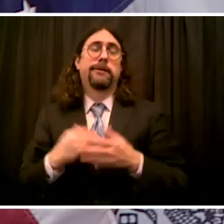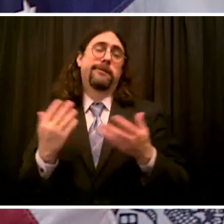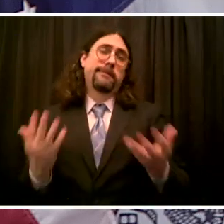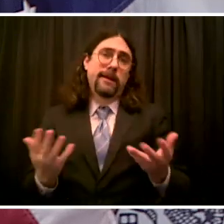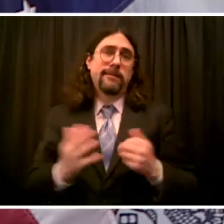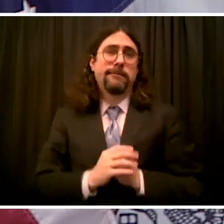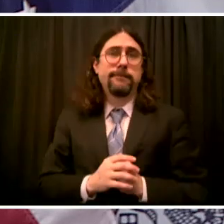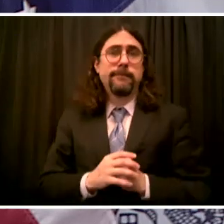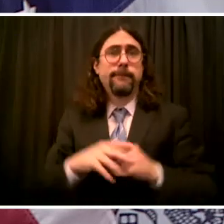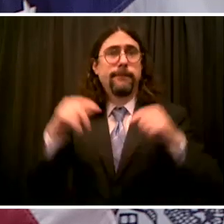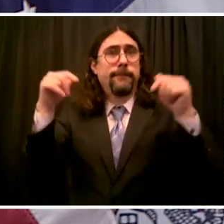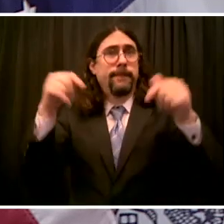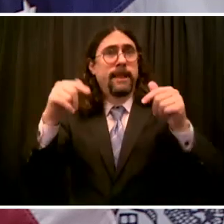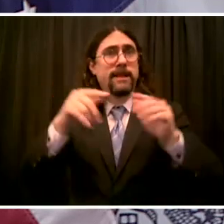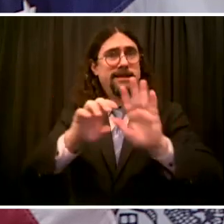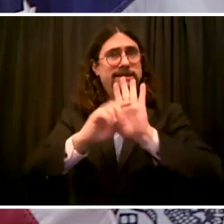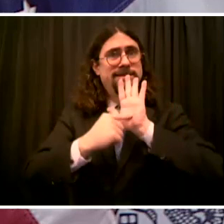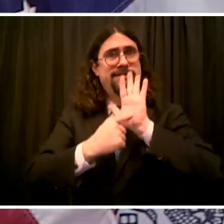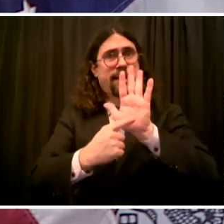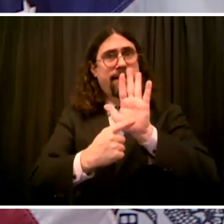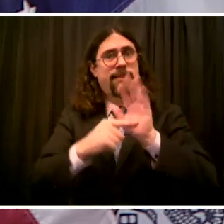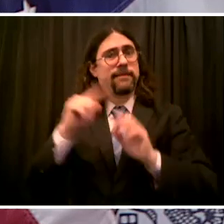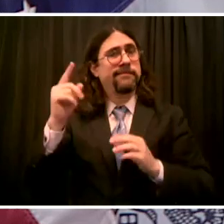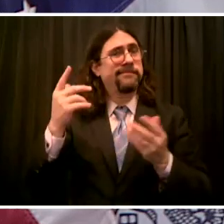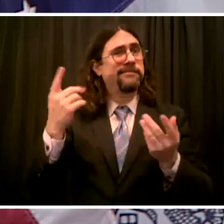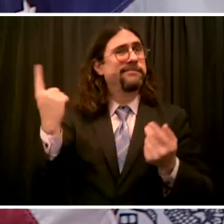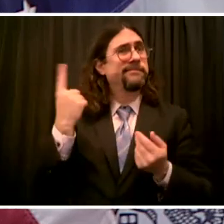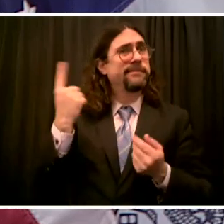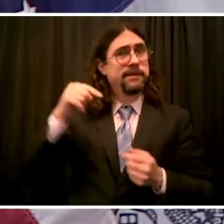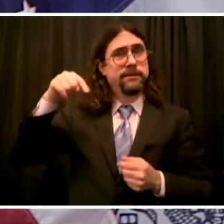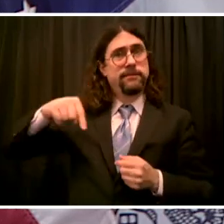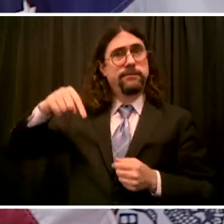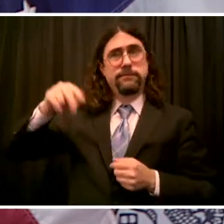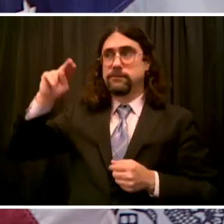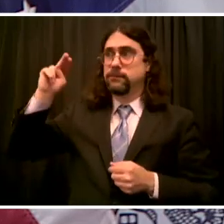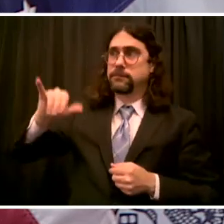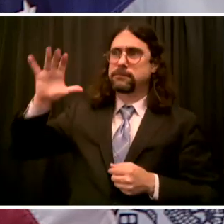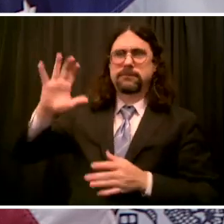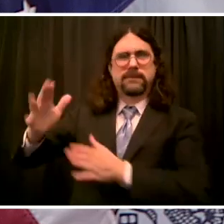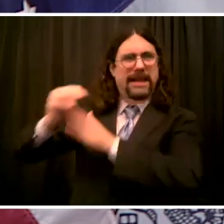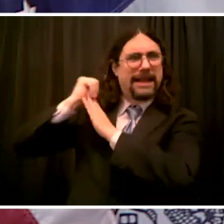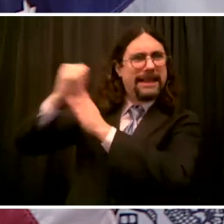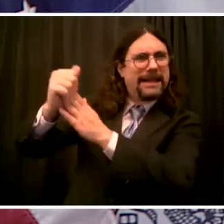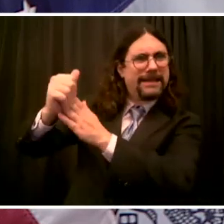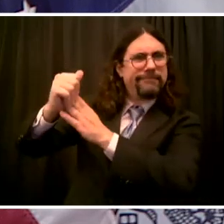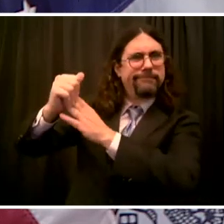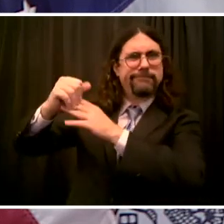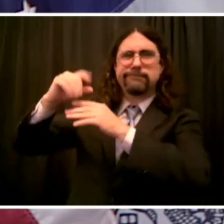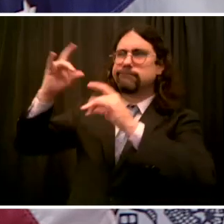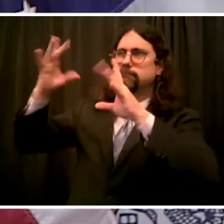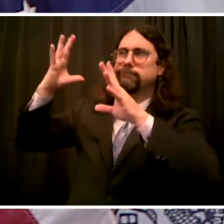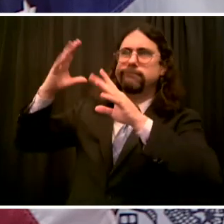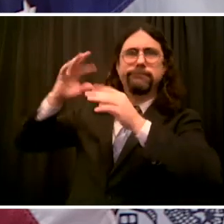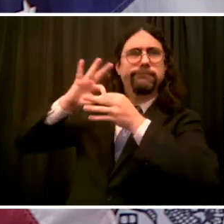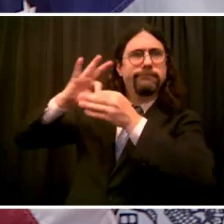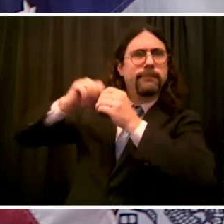AMEXPLE OF NEW YORK CITY LEADING IN A CRIS SISITUATION, THE FACT THAT WE